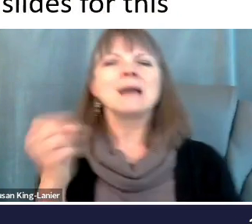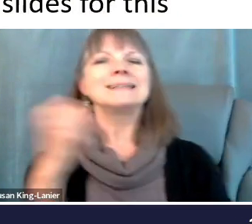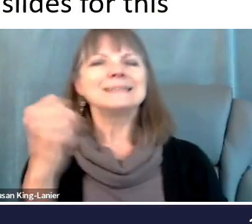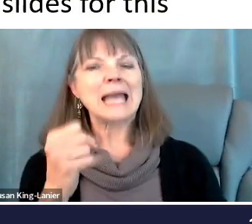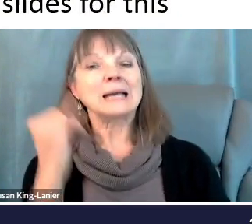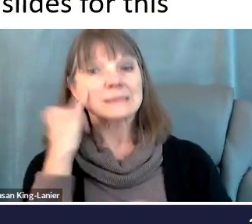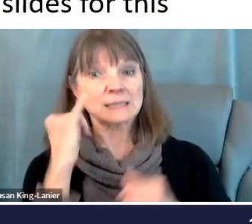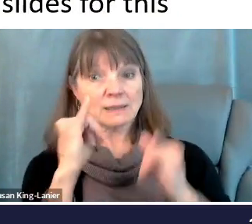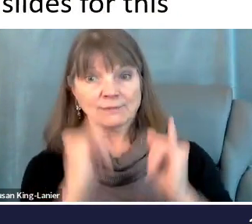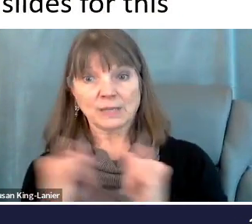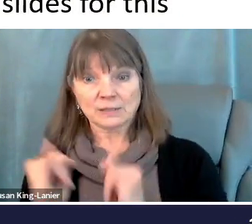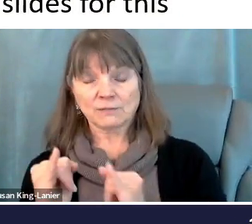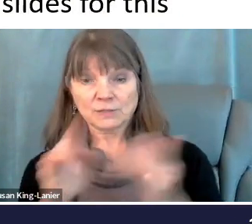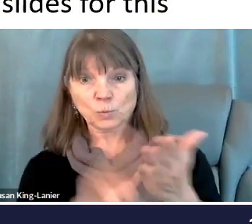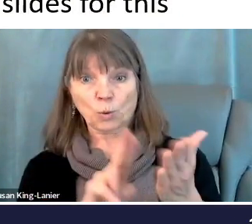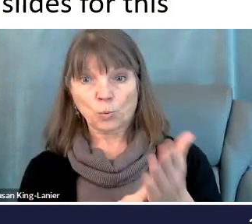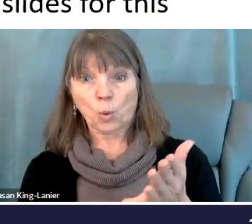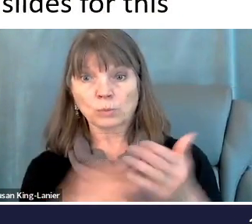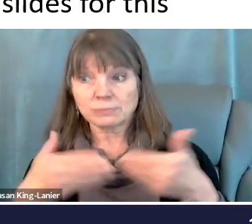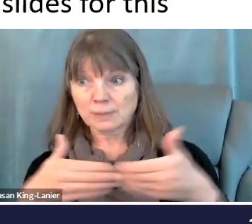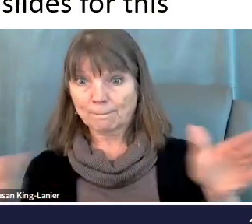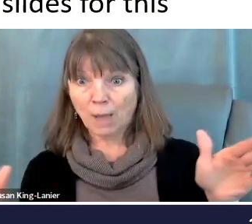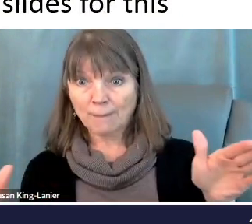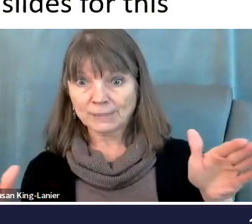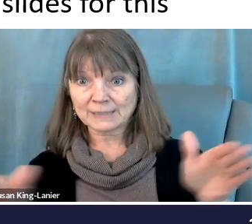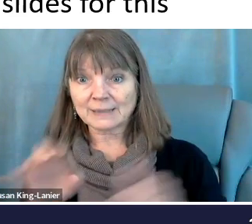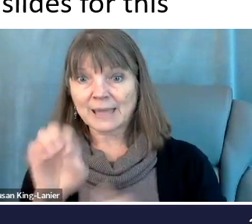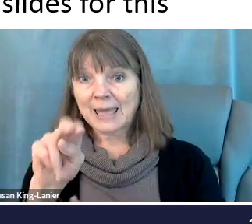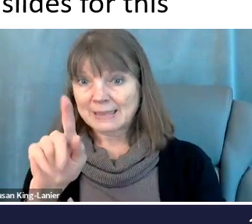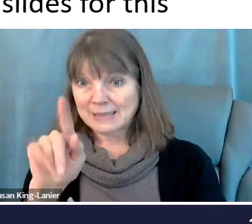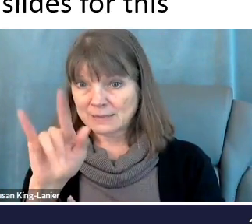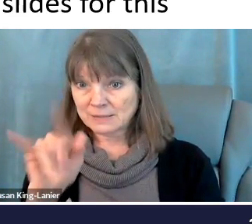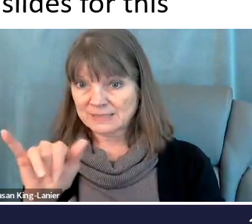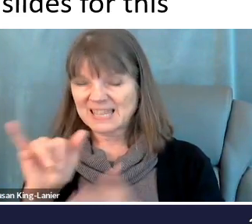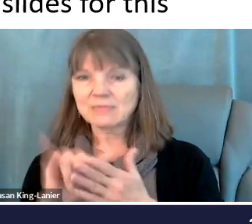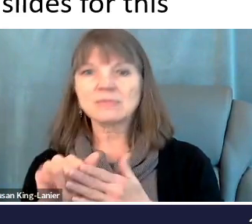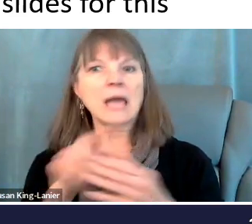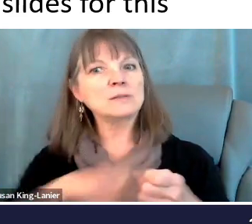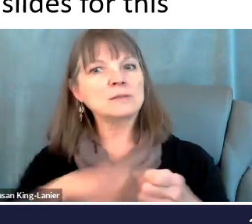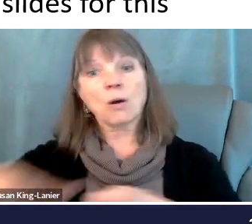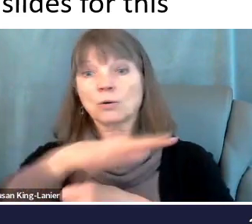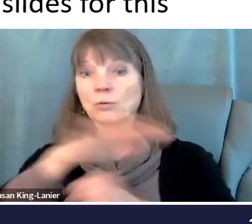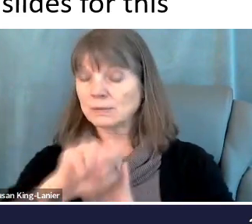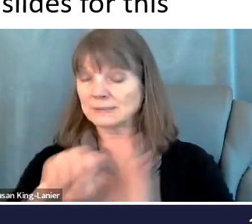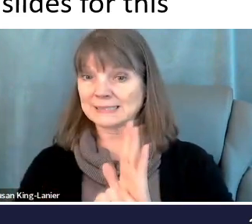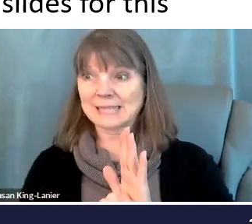Yeah. And when an individual enrolls in the public entity, it is statewide.